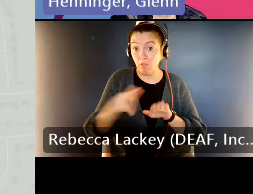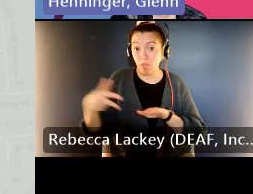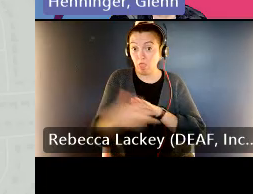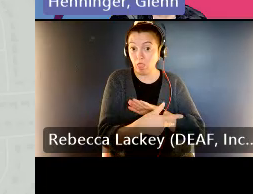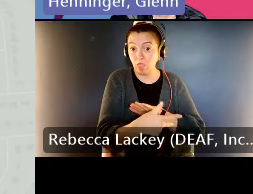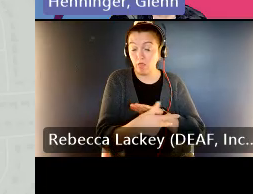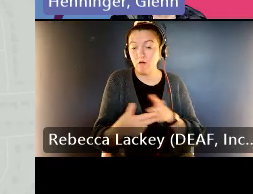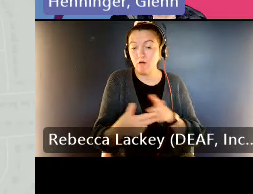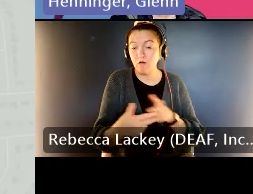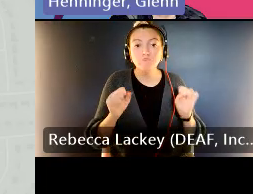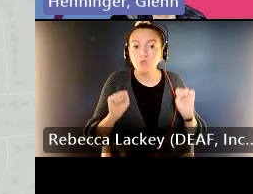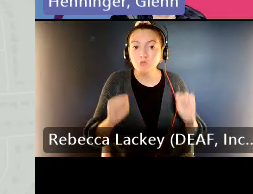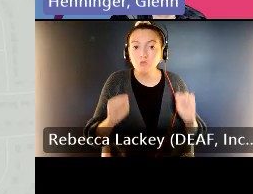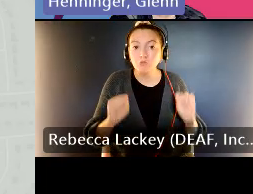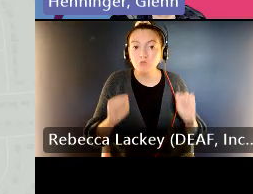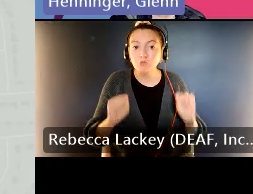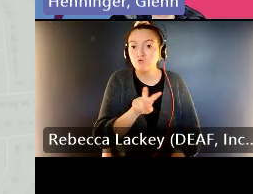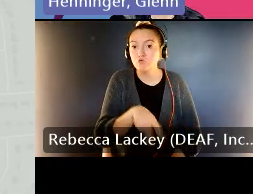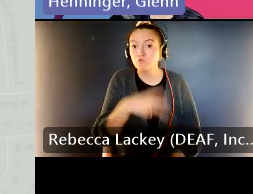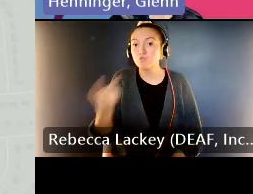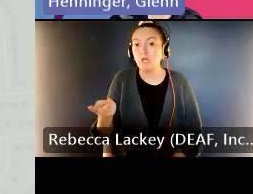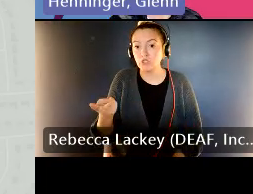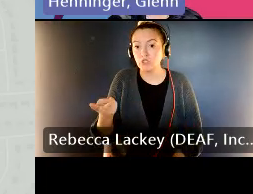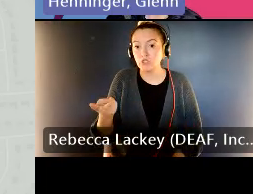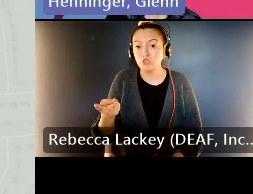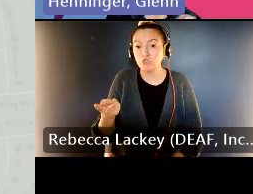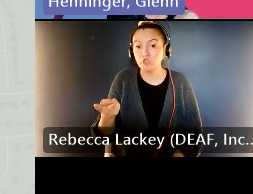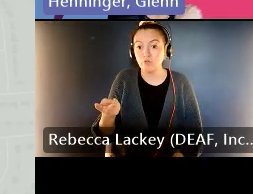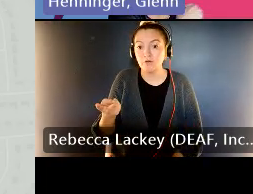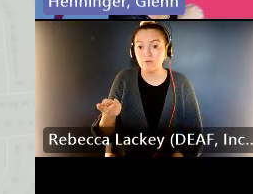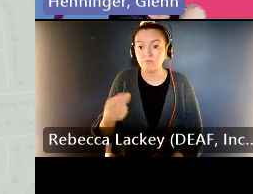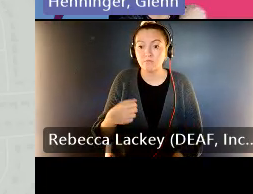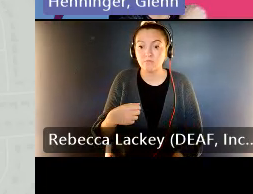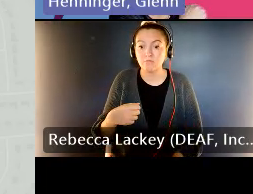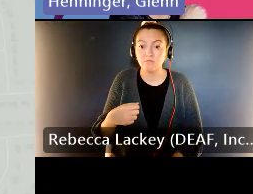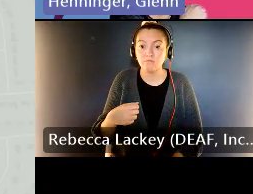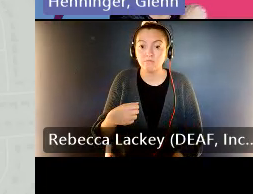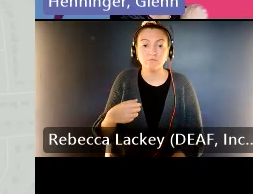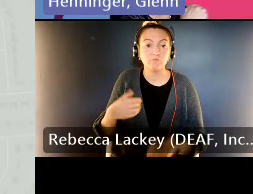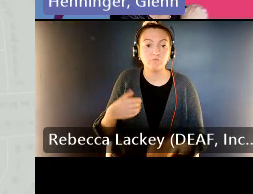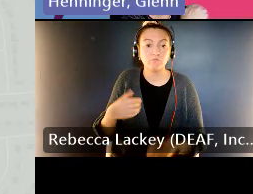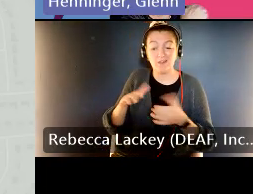we could switch that around because right now the the section in purple is on the